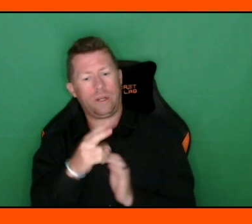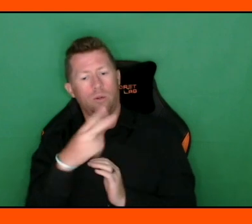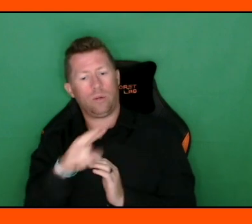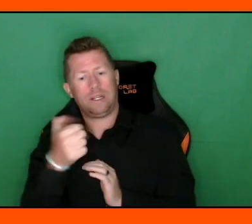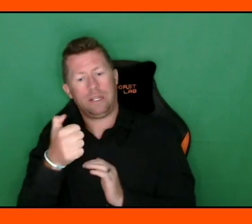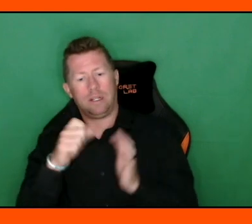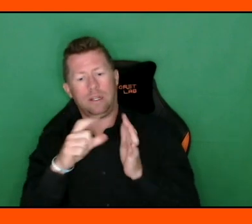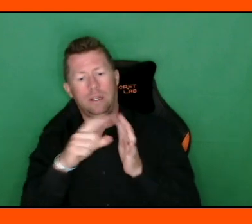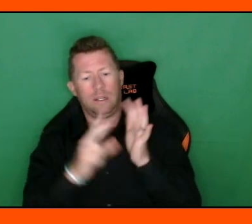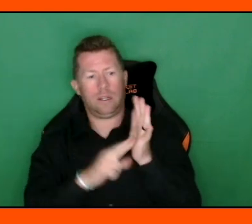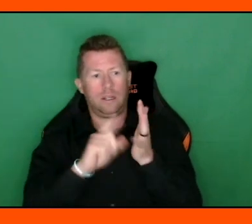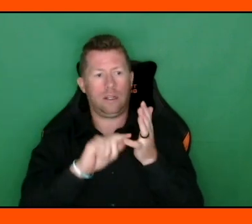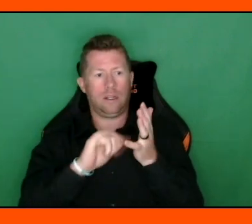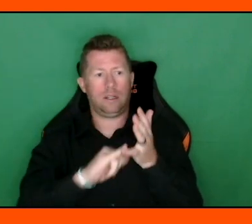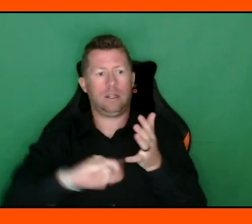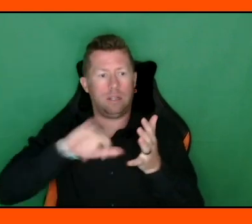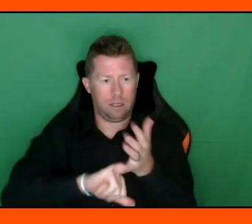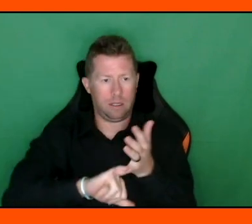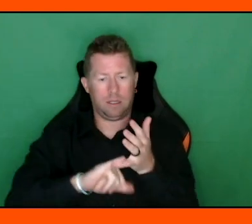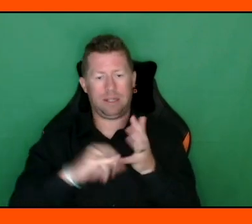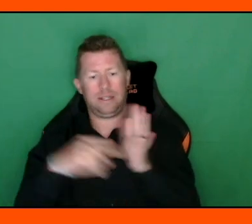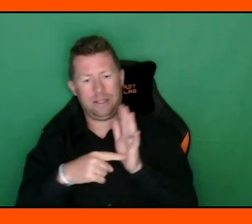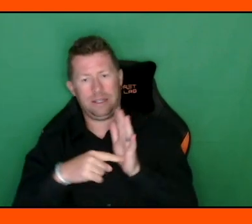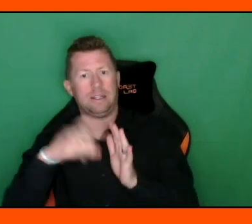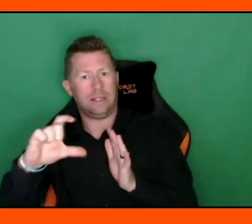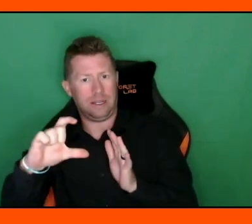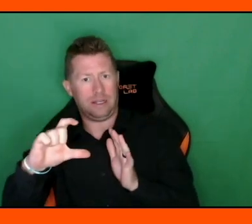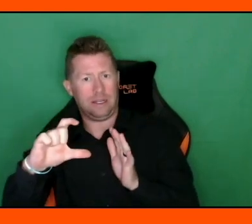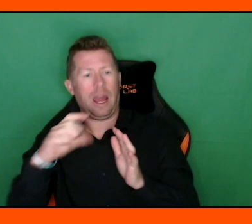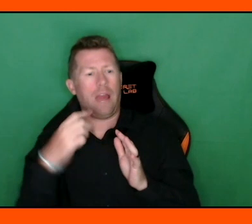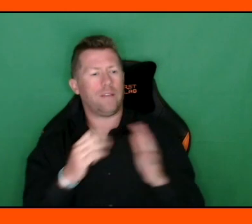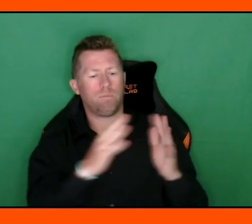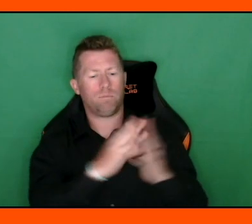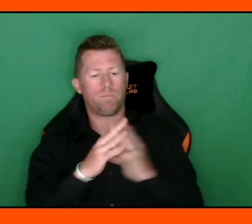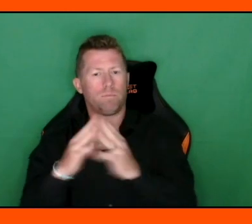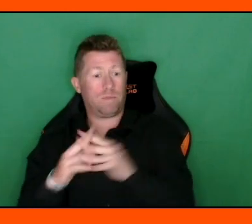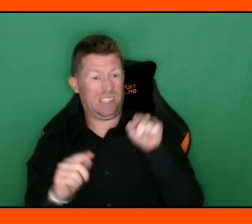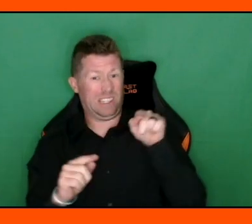The URL is on the slide now and will be also on every slide throughout the presentation.